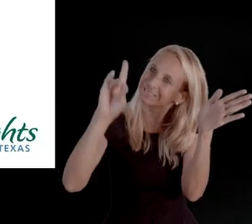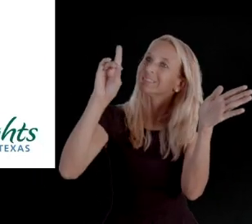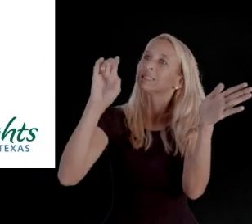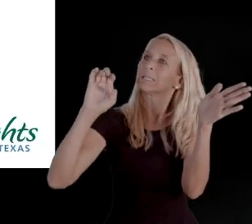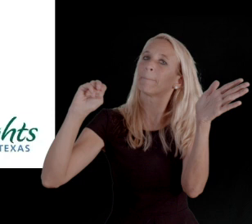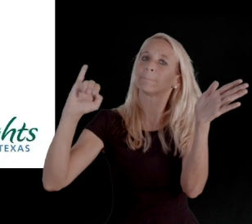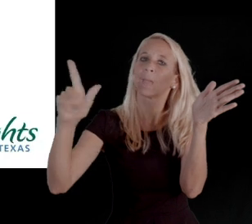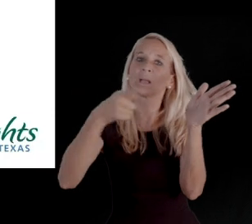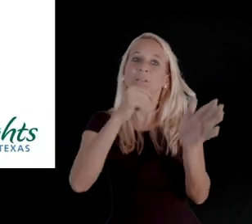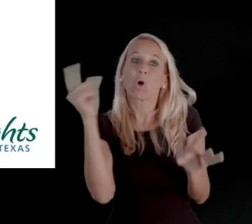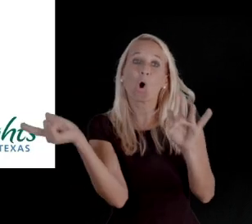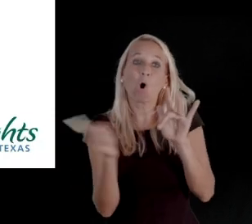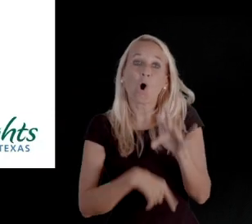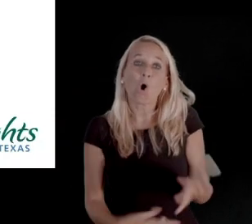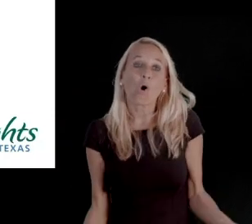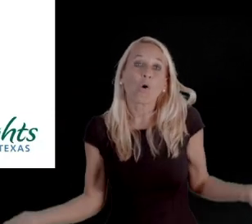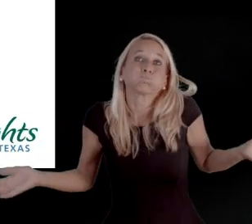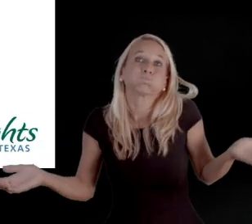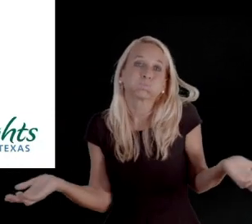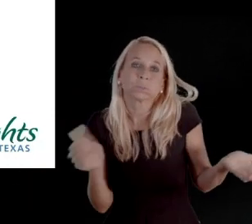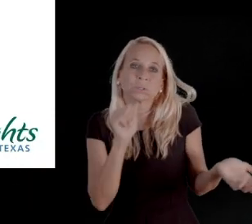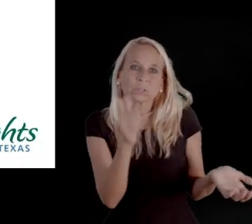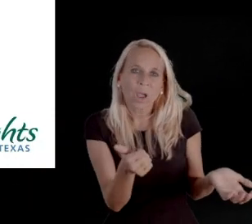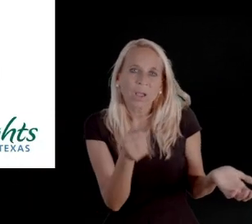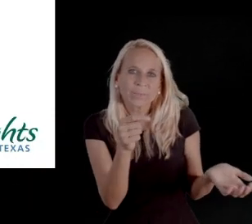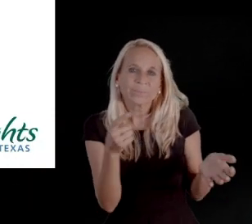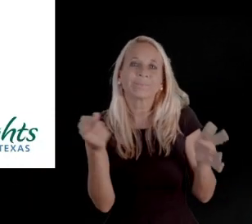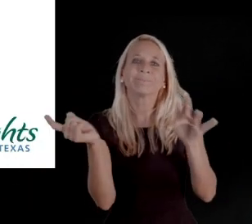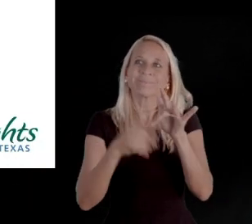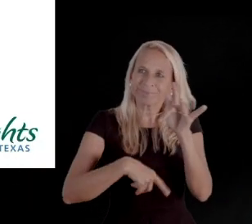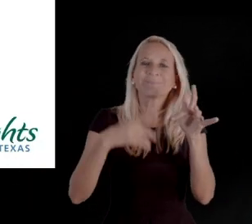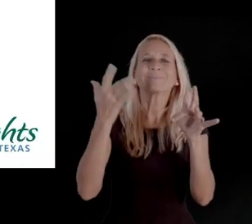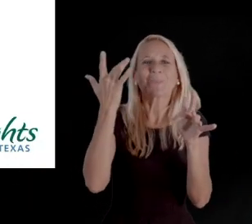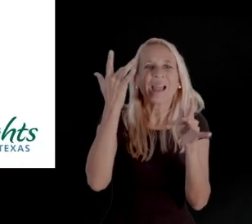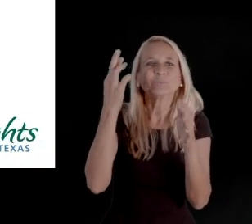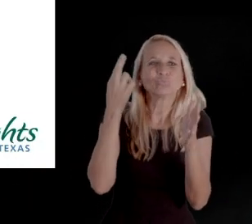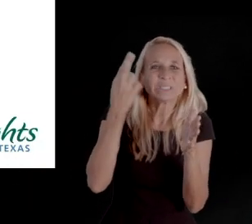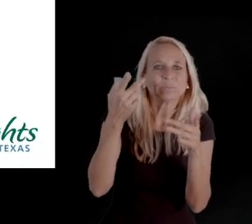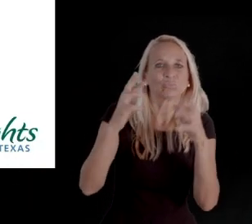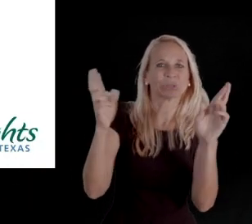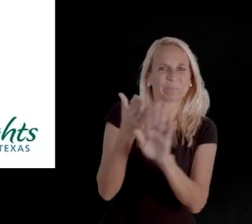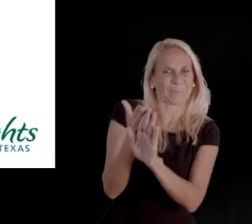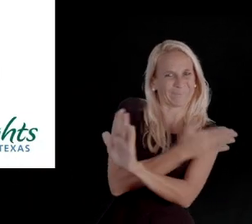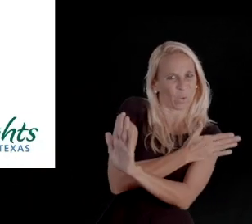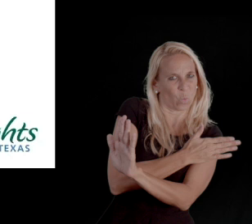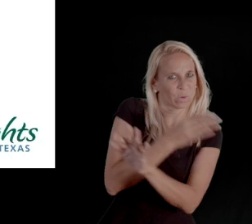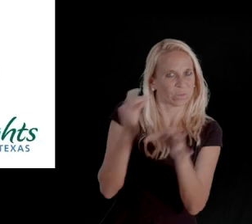But you have to request a continuance. Don't just not show up to your hearing and think that a continuance is going to be granted.